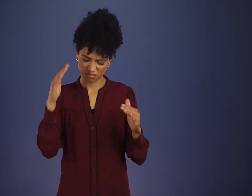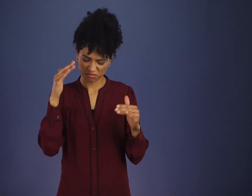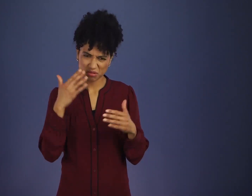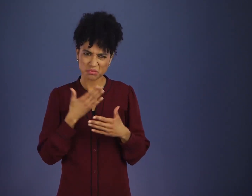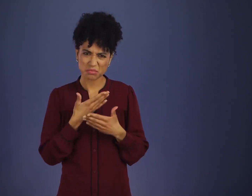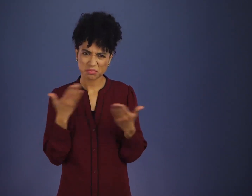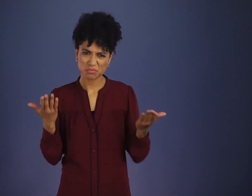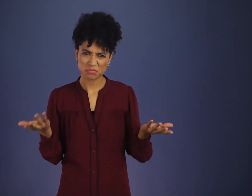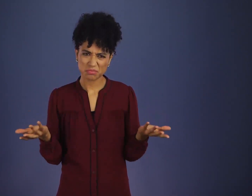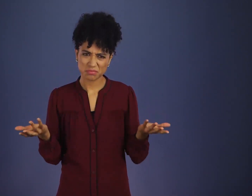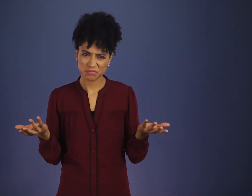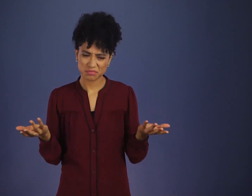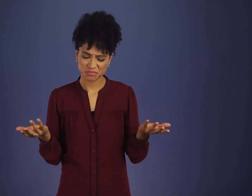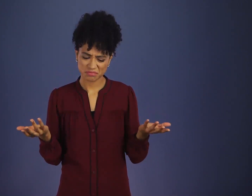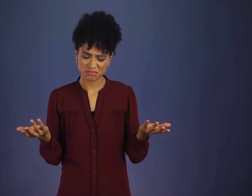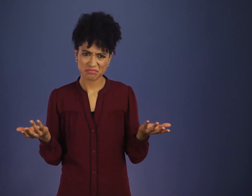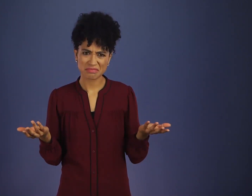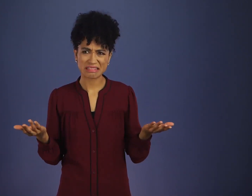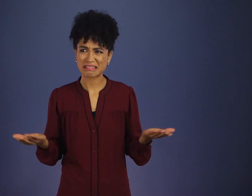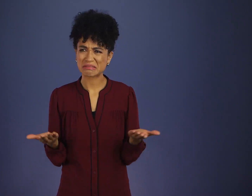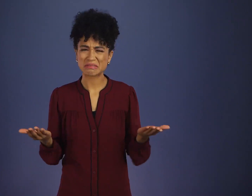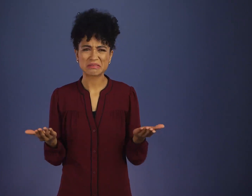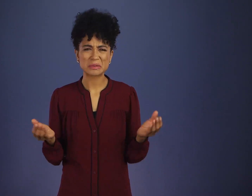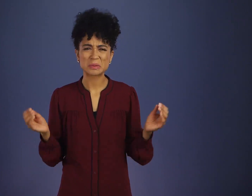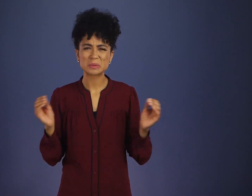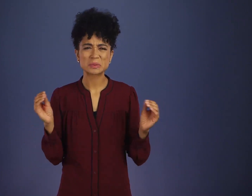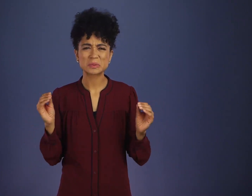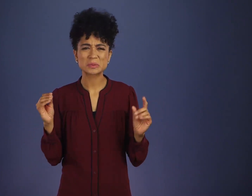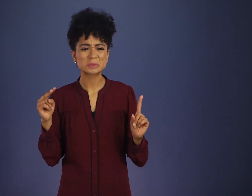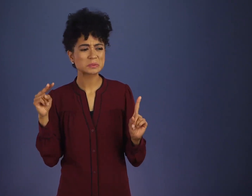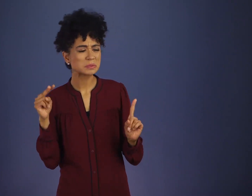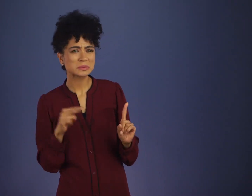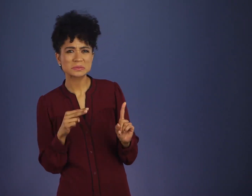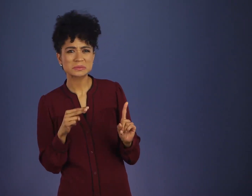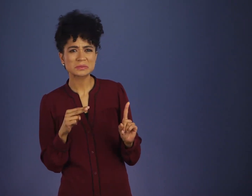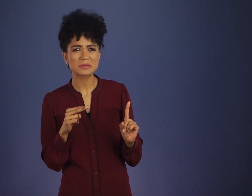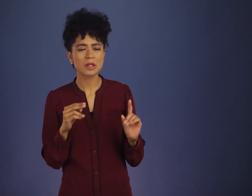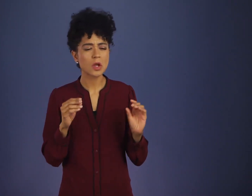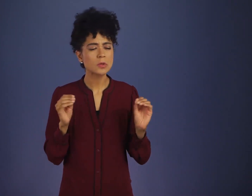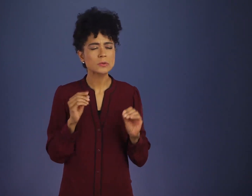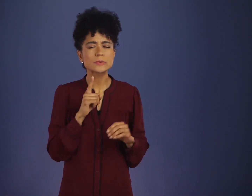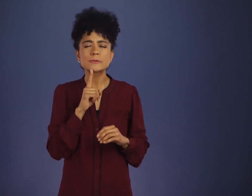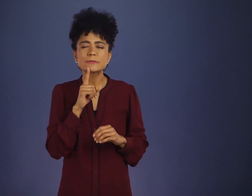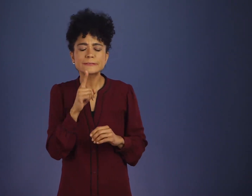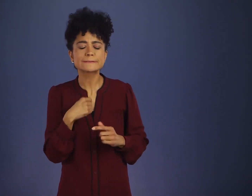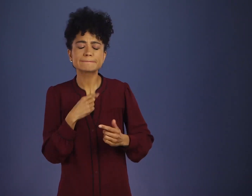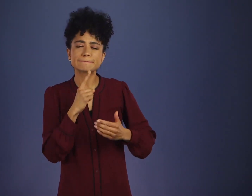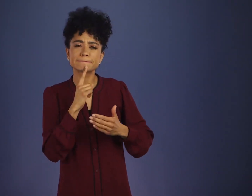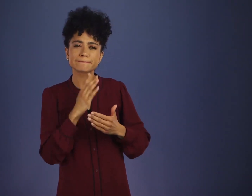Here, of course, we have lost all perspective, and therefore all genuine humility.